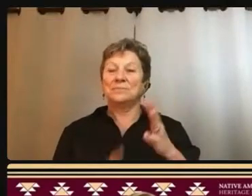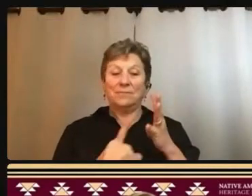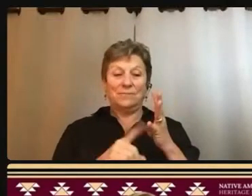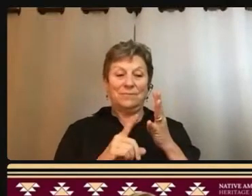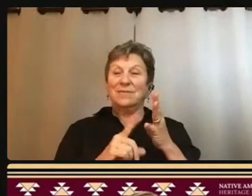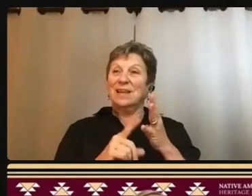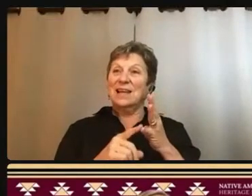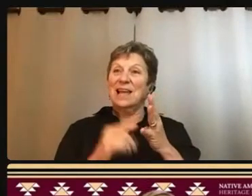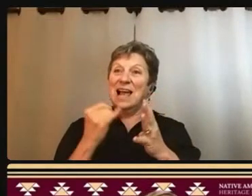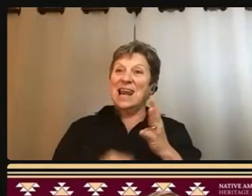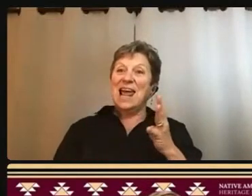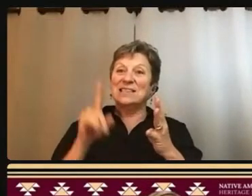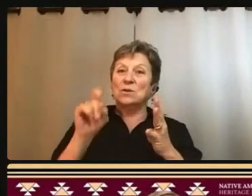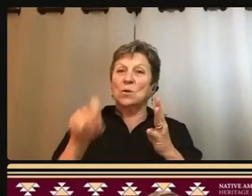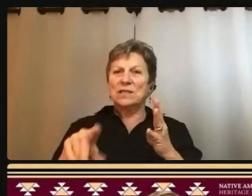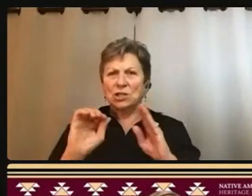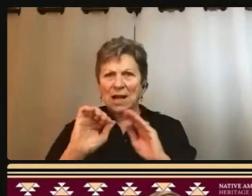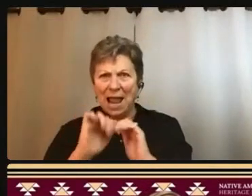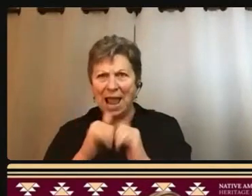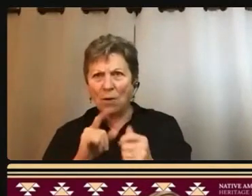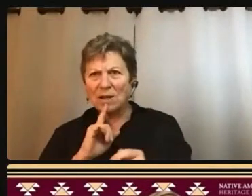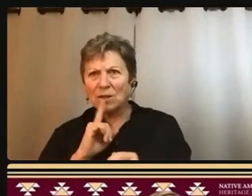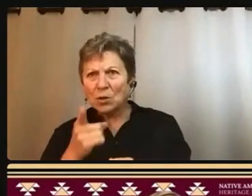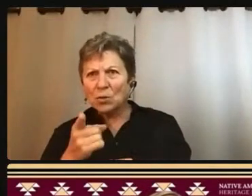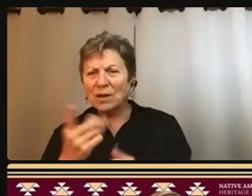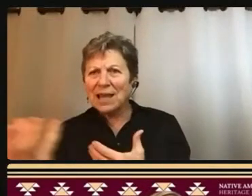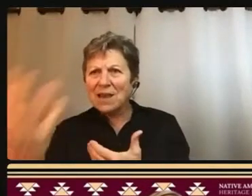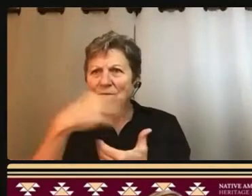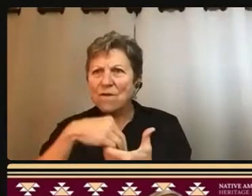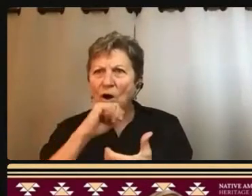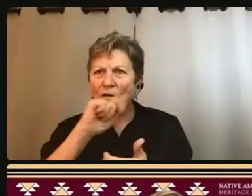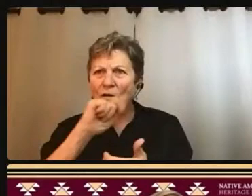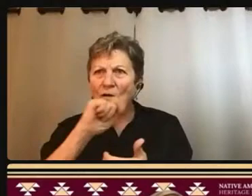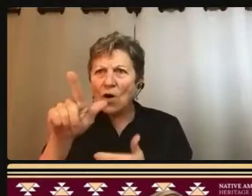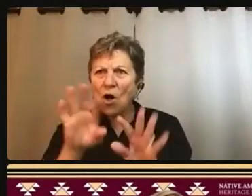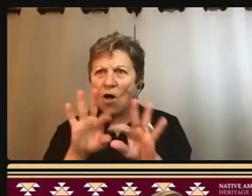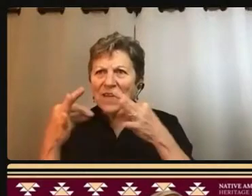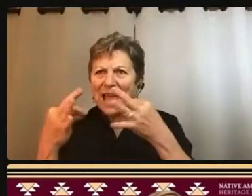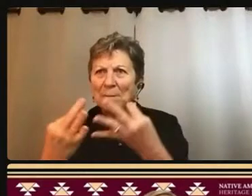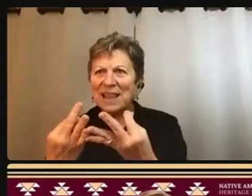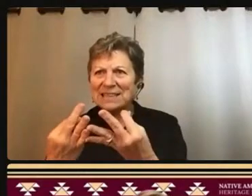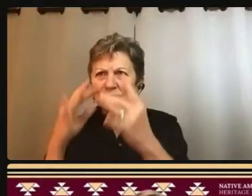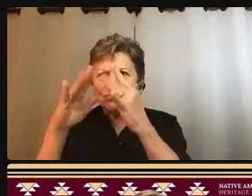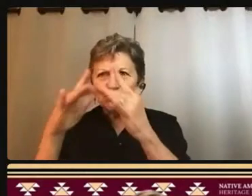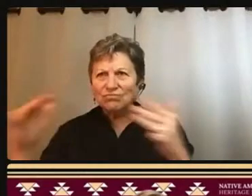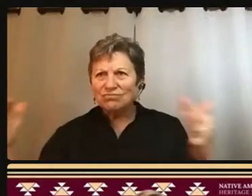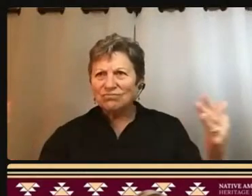DATA DOESN'T LIE. THANK YOU. AND THE LAST QUESTION IS